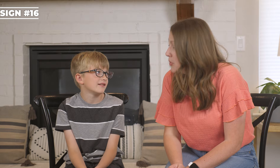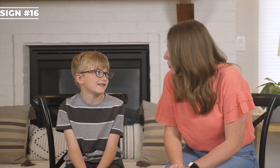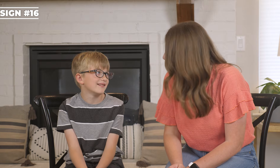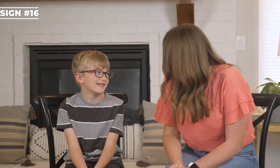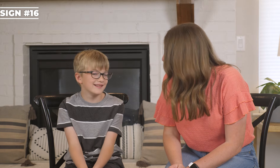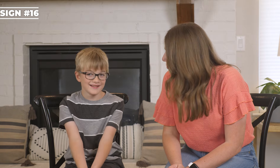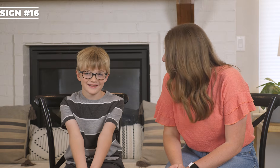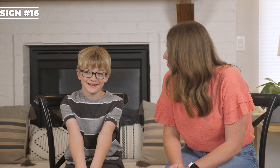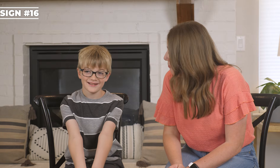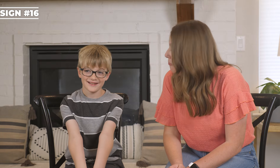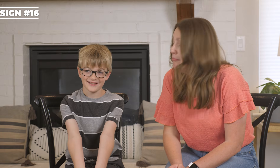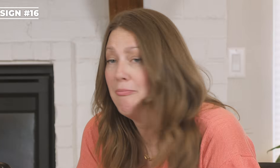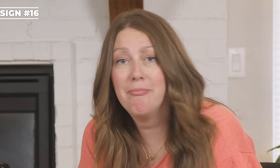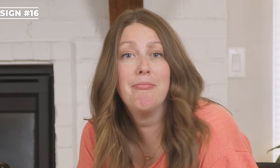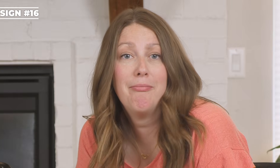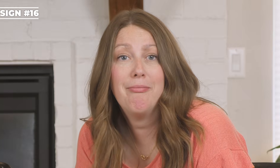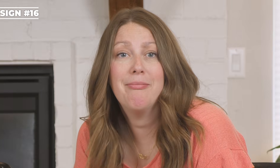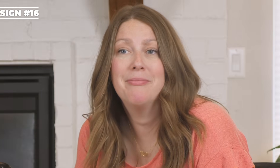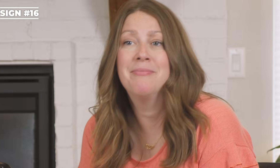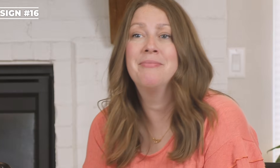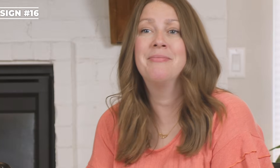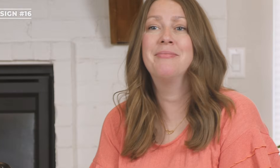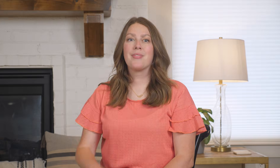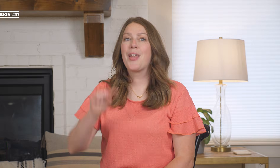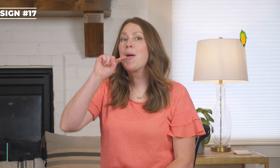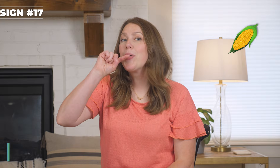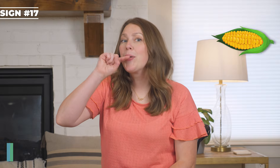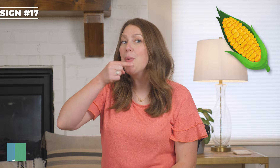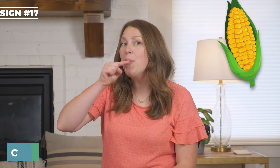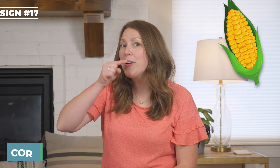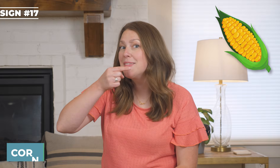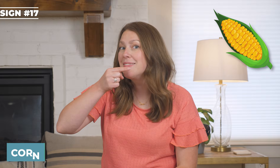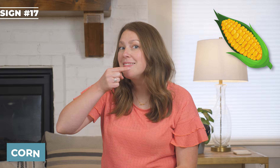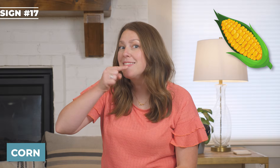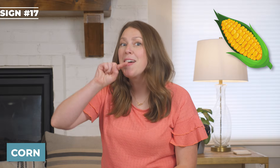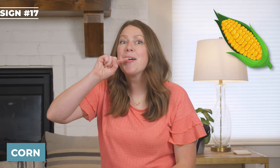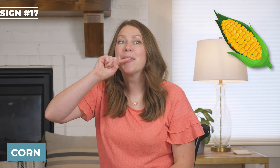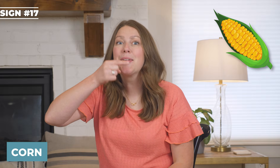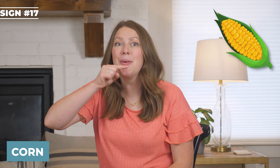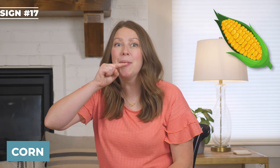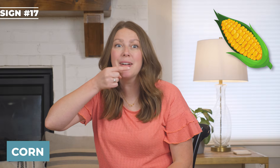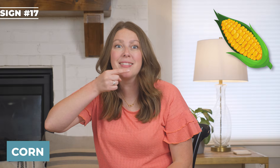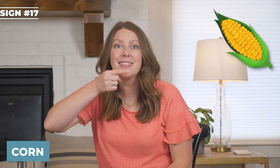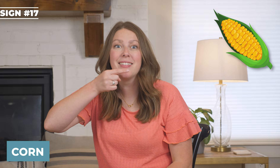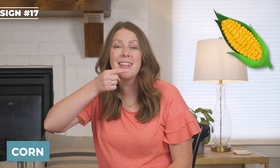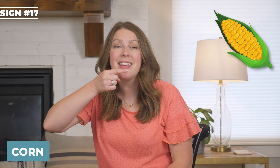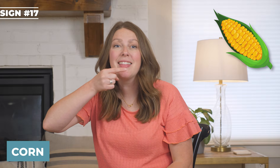Okay. Corn.